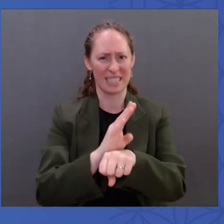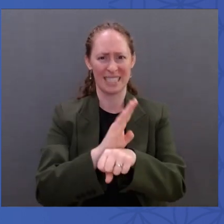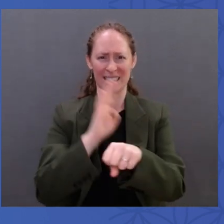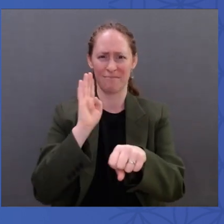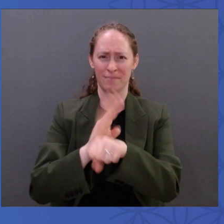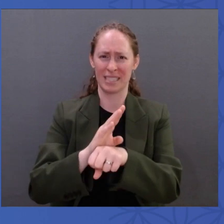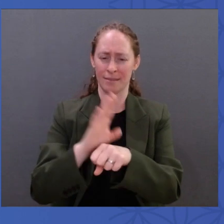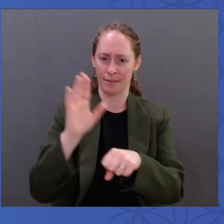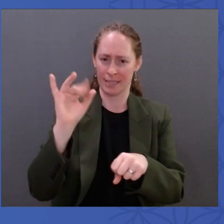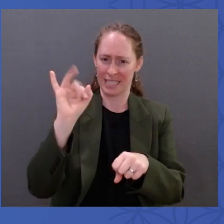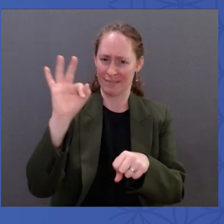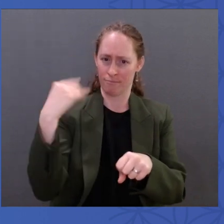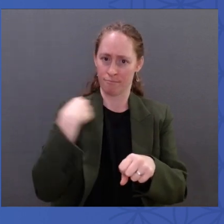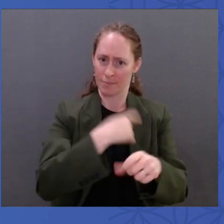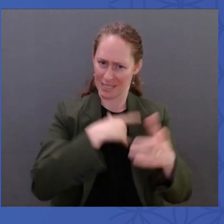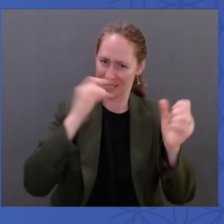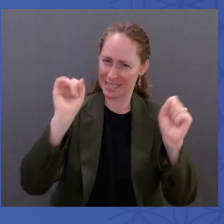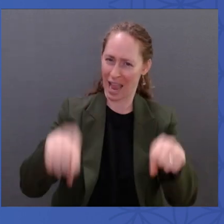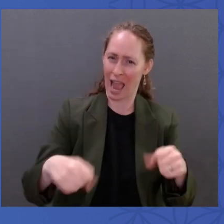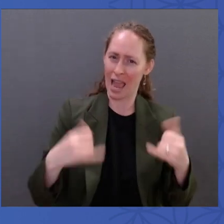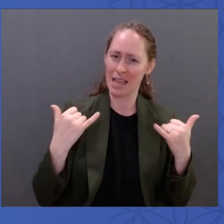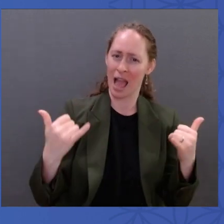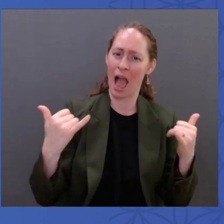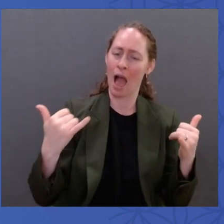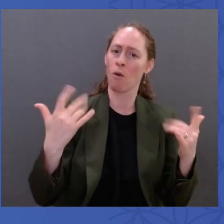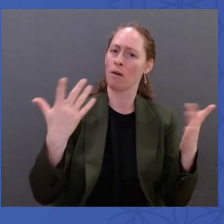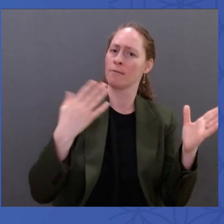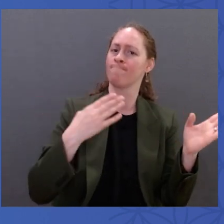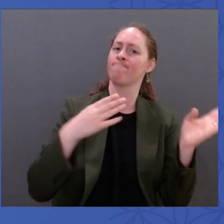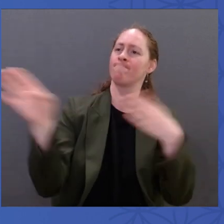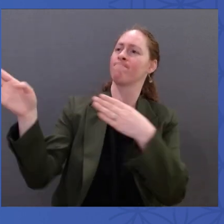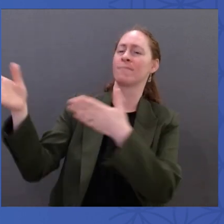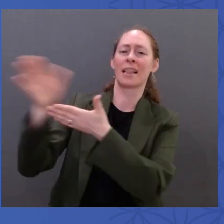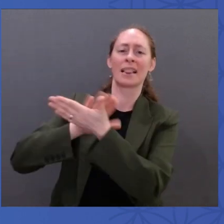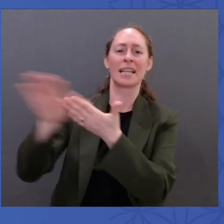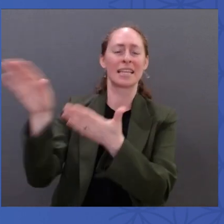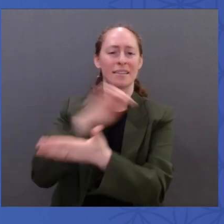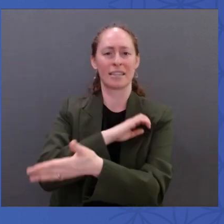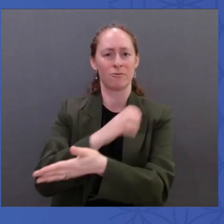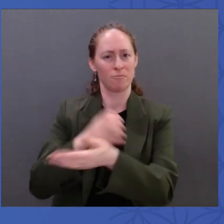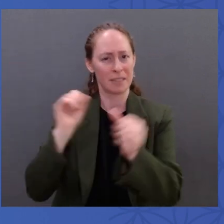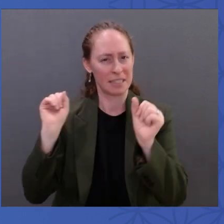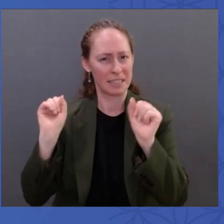that steals our public resources. It's -- it's estimated that corruption saps